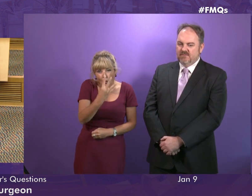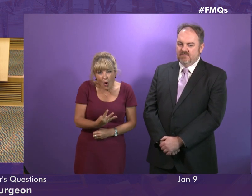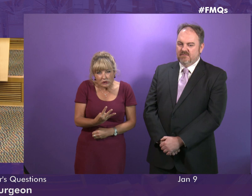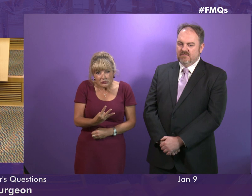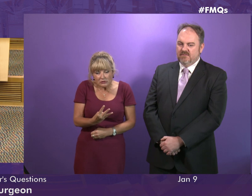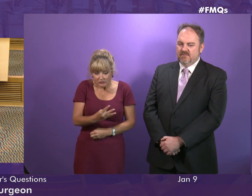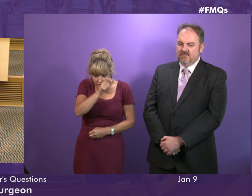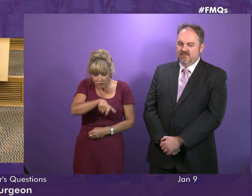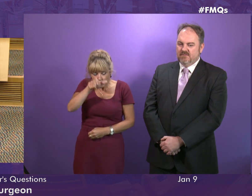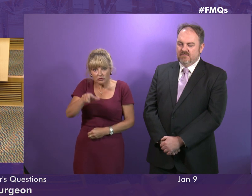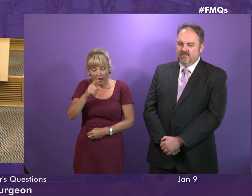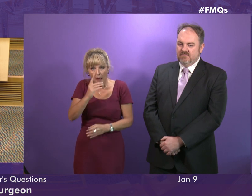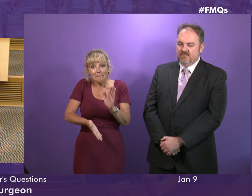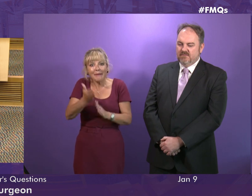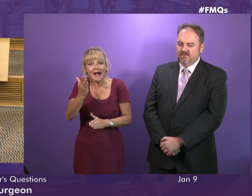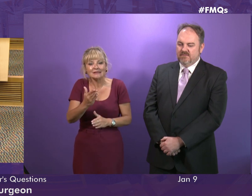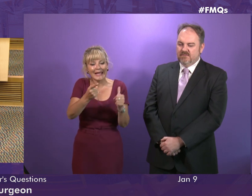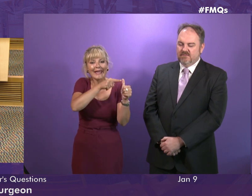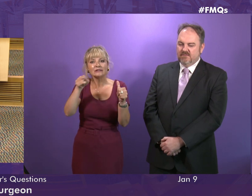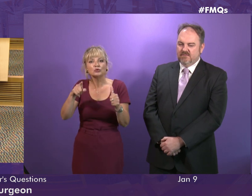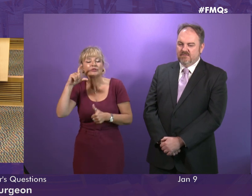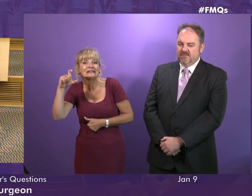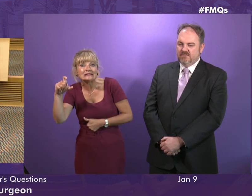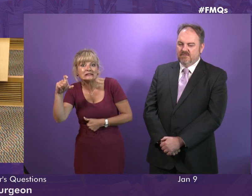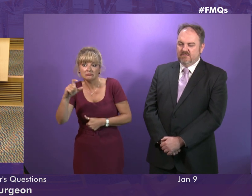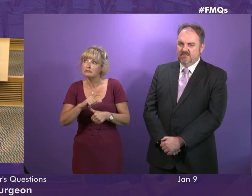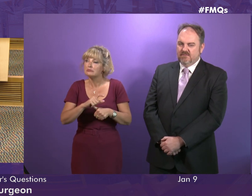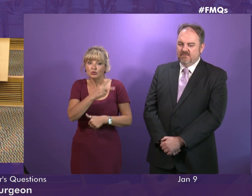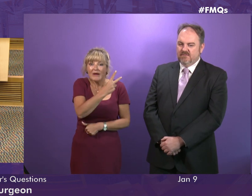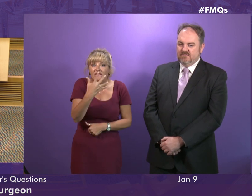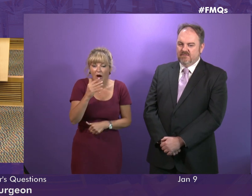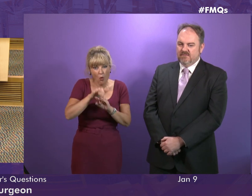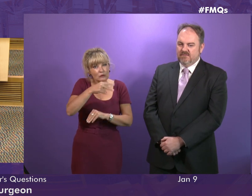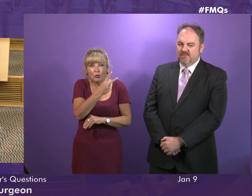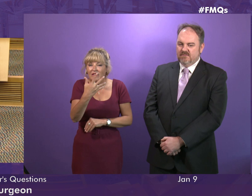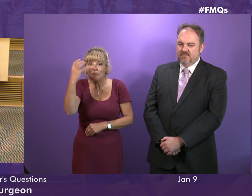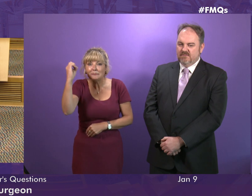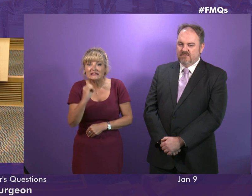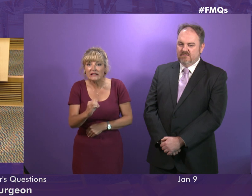a pass at higher grades A to C; more than a quarter of candidates achieving a grade